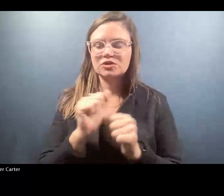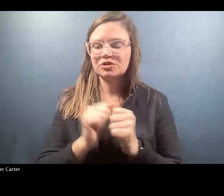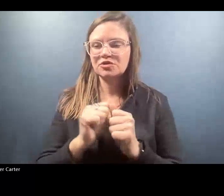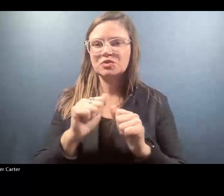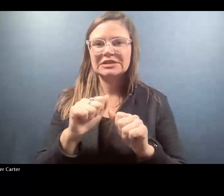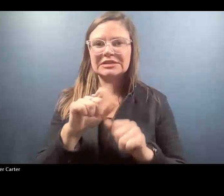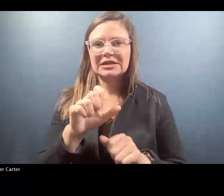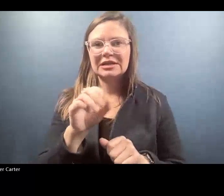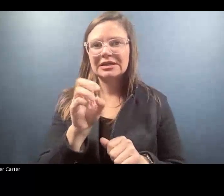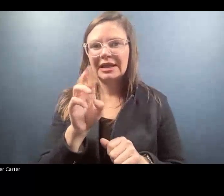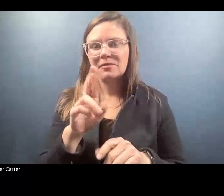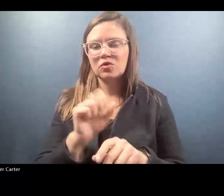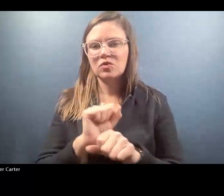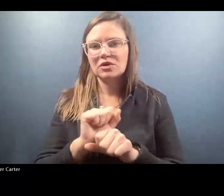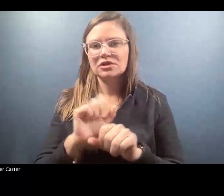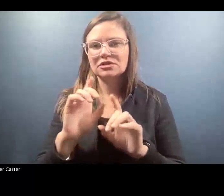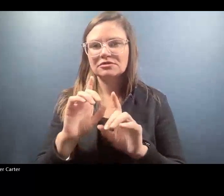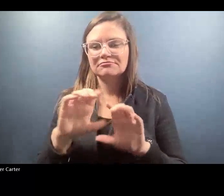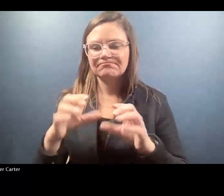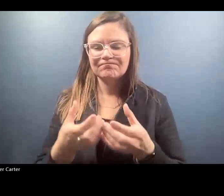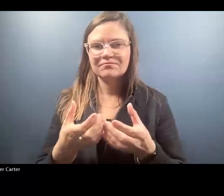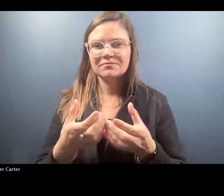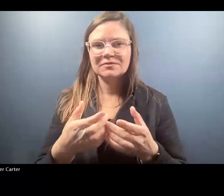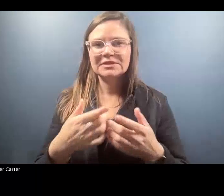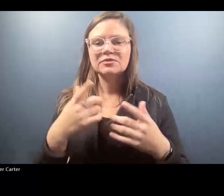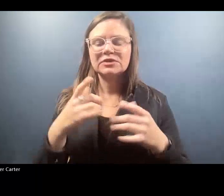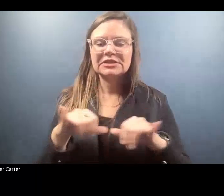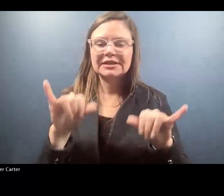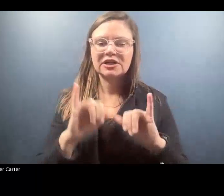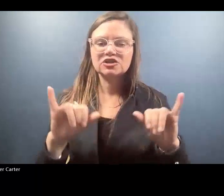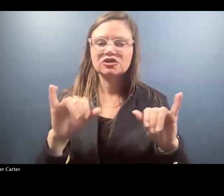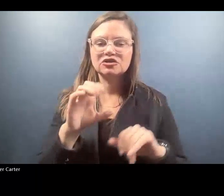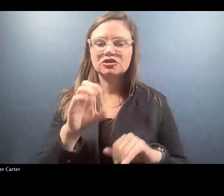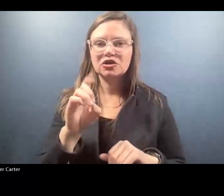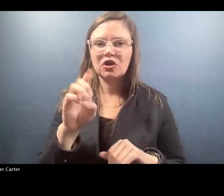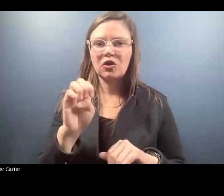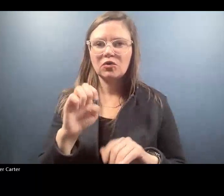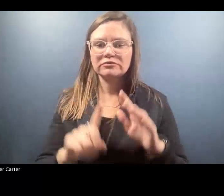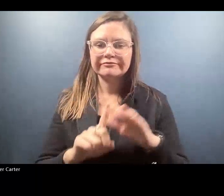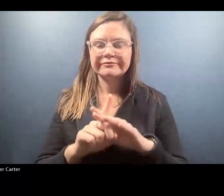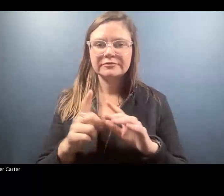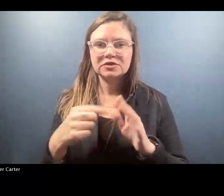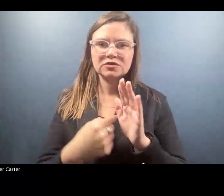pulled a sample of some standard occupational codes that fall within, you know, the given industry.